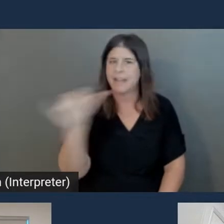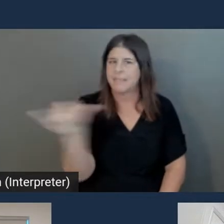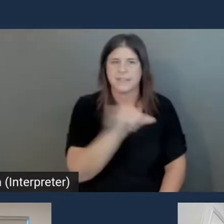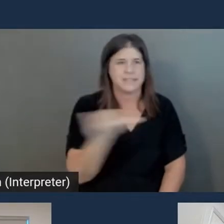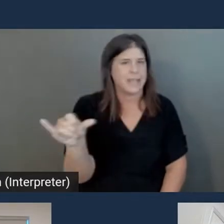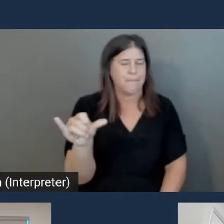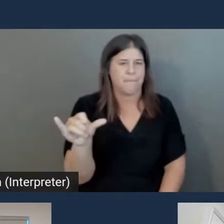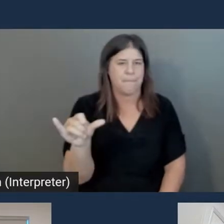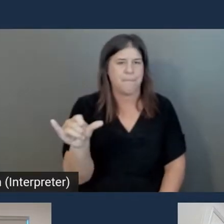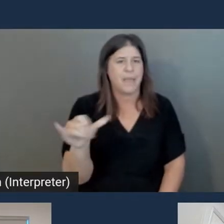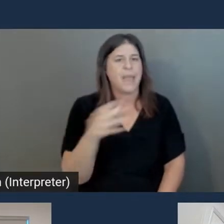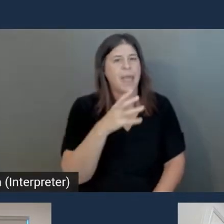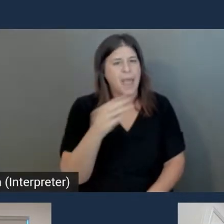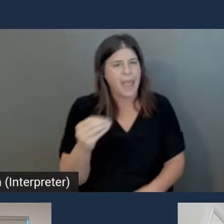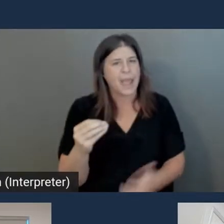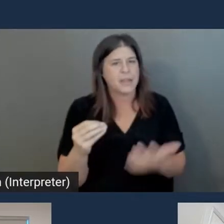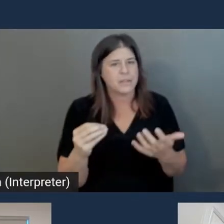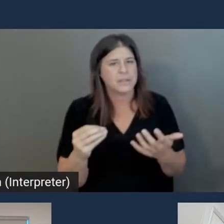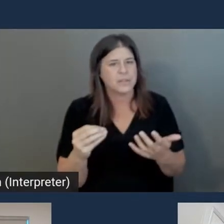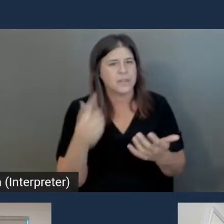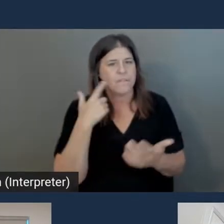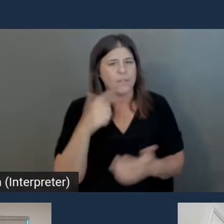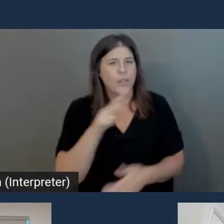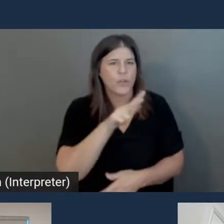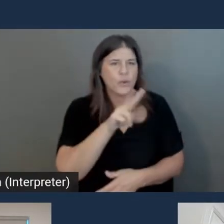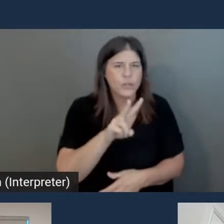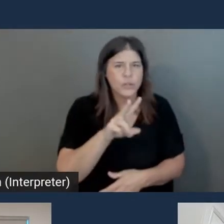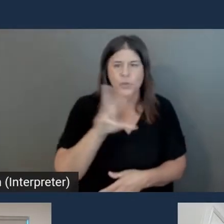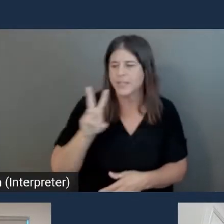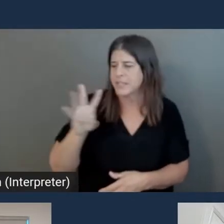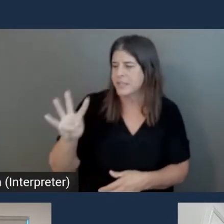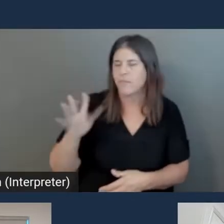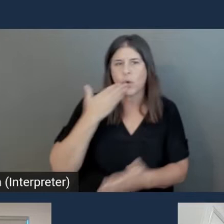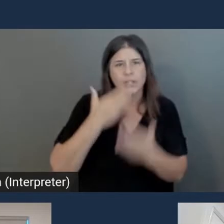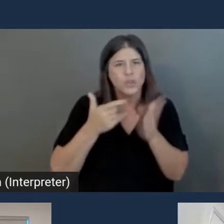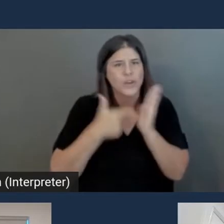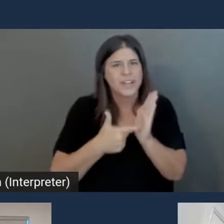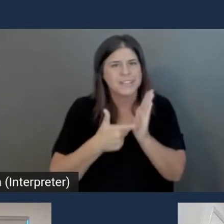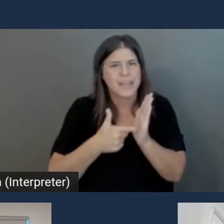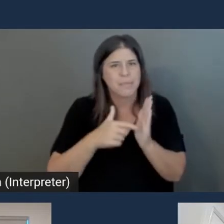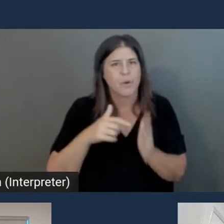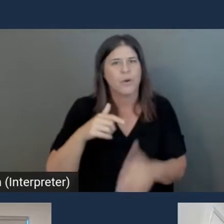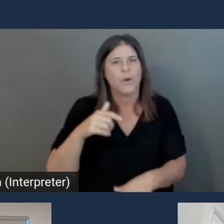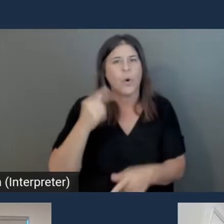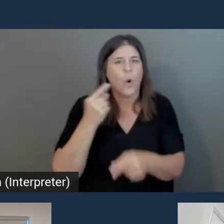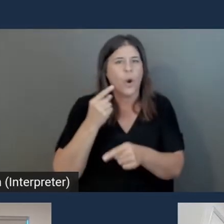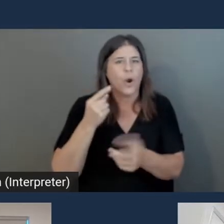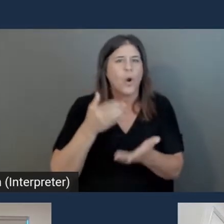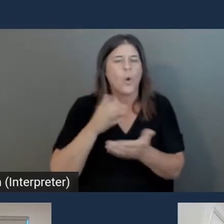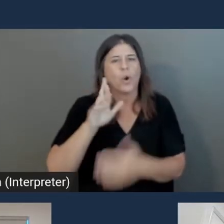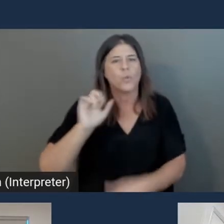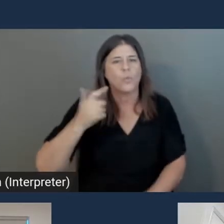And 32 was in 64, is that is a classical example or vice versa, actually. Now in those cases, there could be,